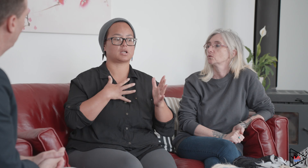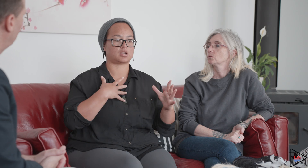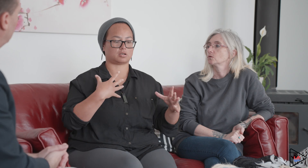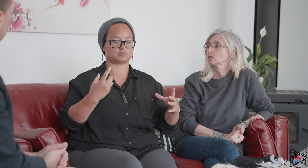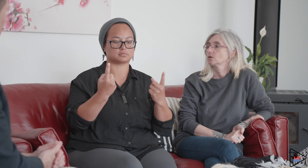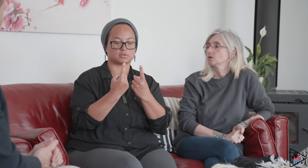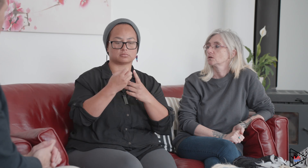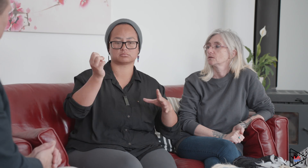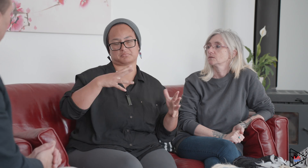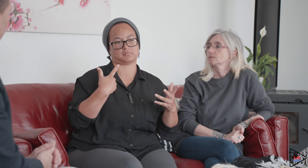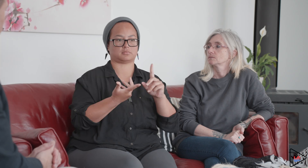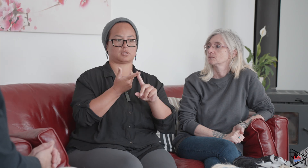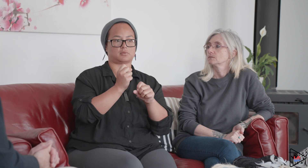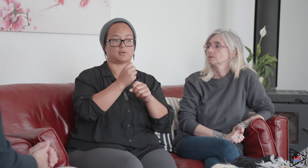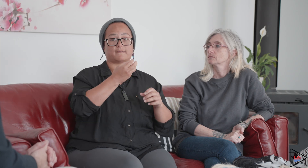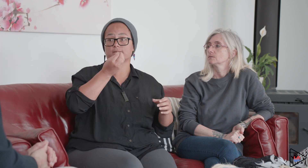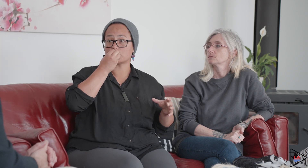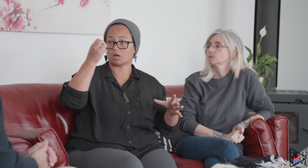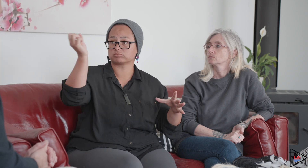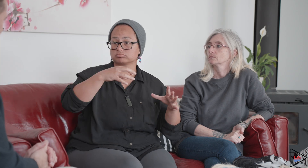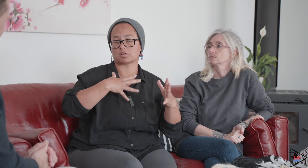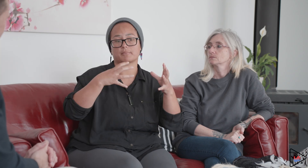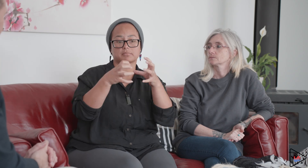So that's like um something you could put things in like food,